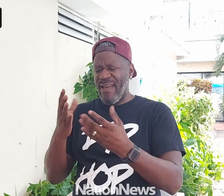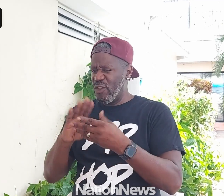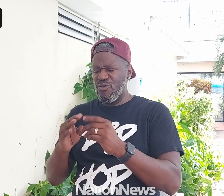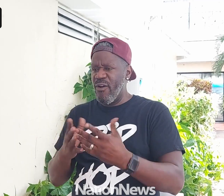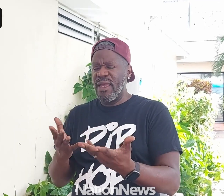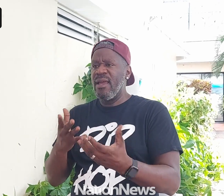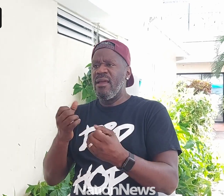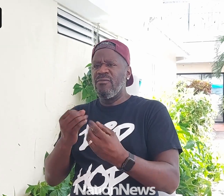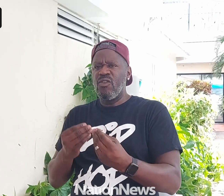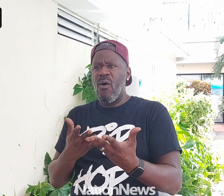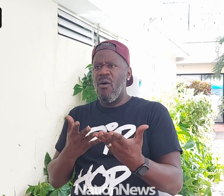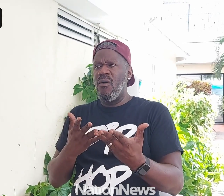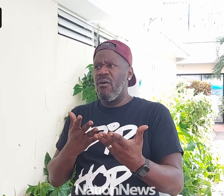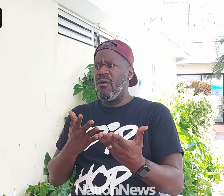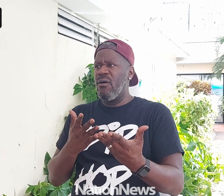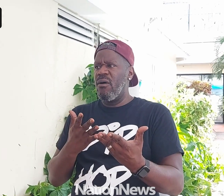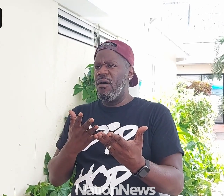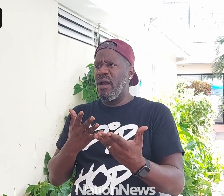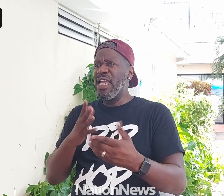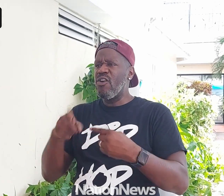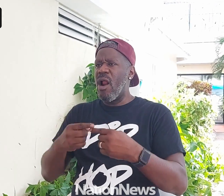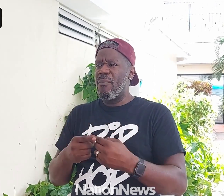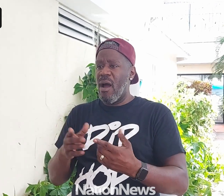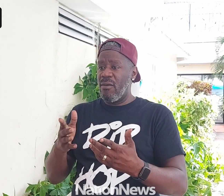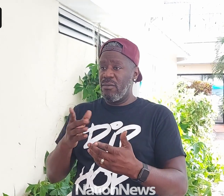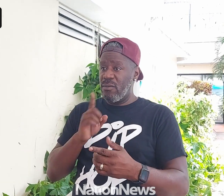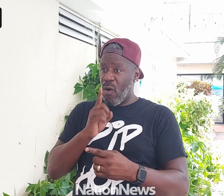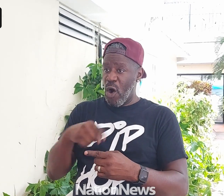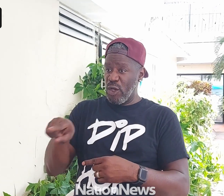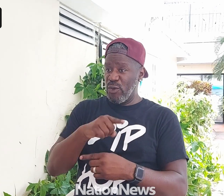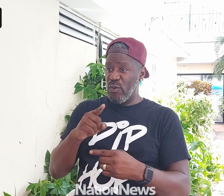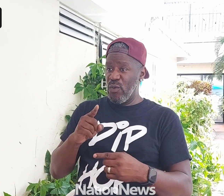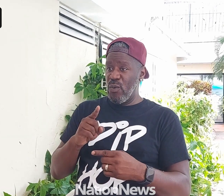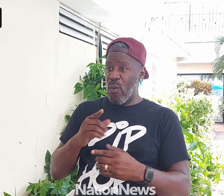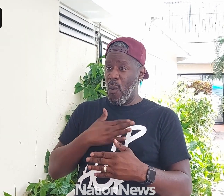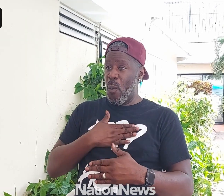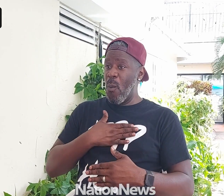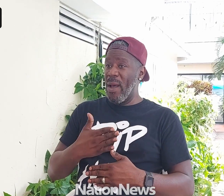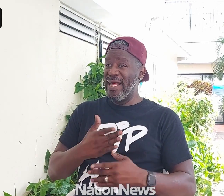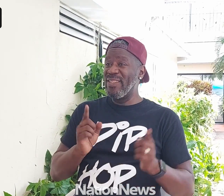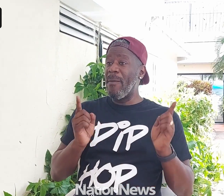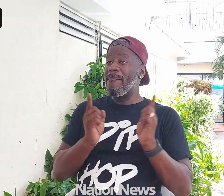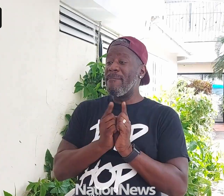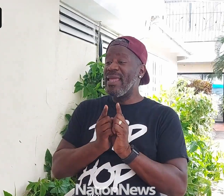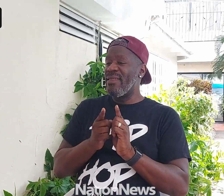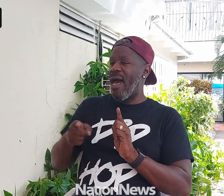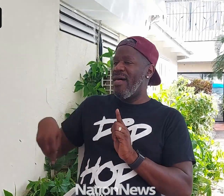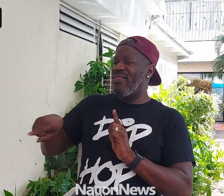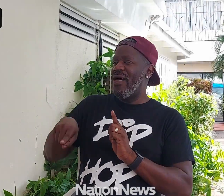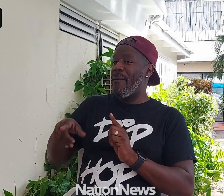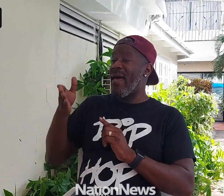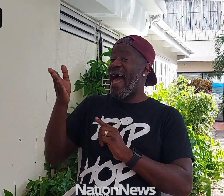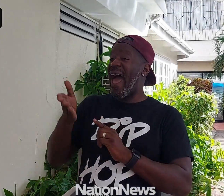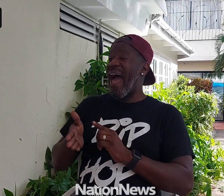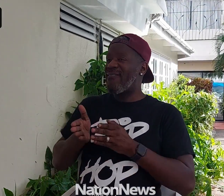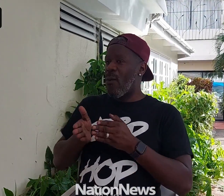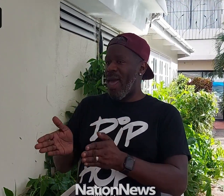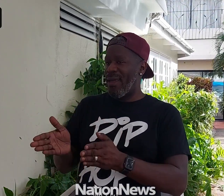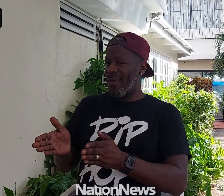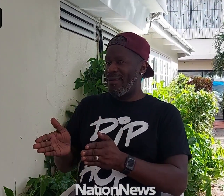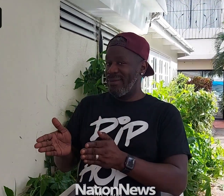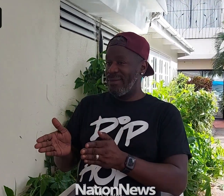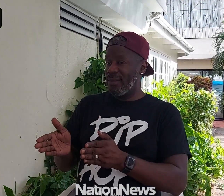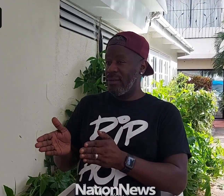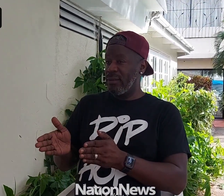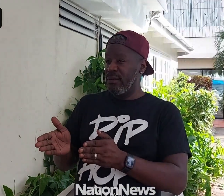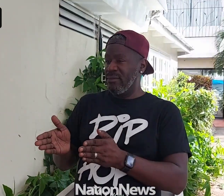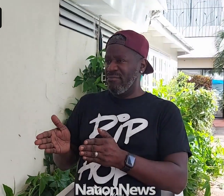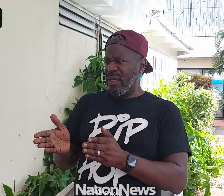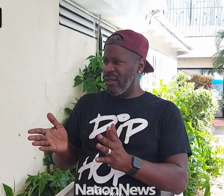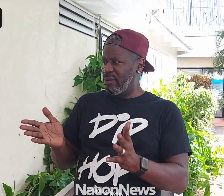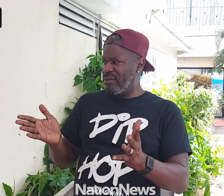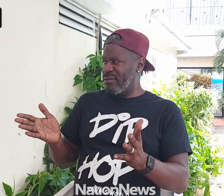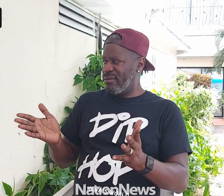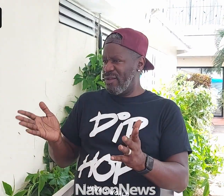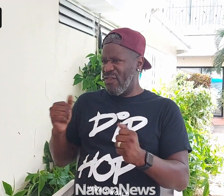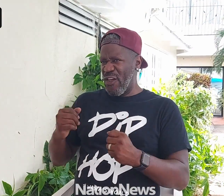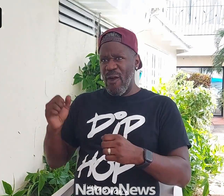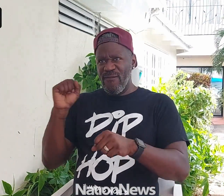offer so it's all about if you're willing to meet them halfway you know we need to